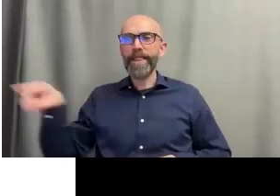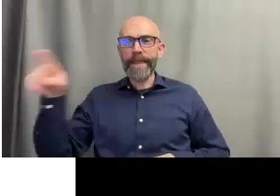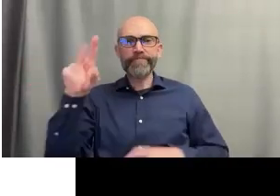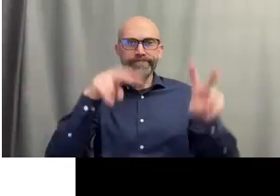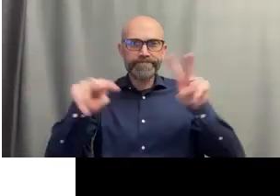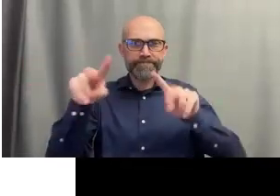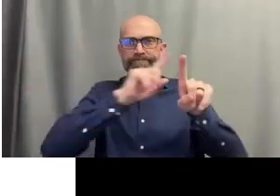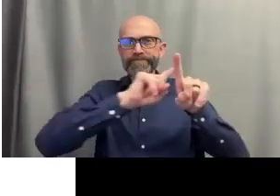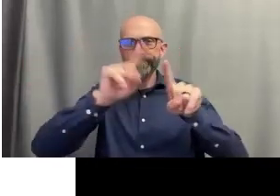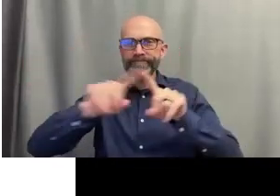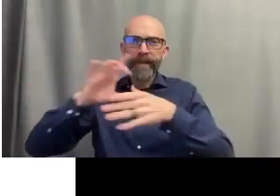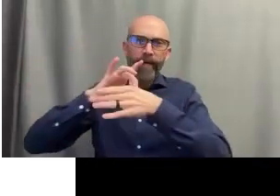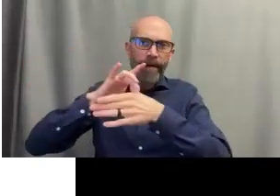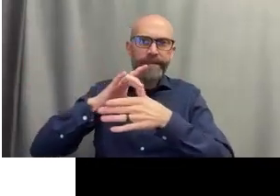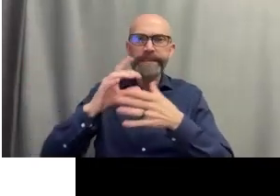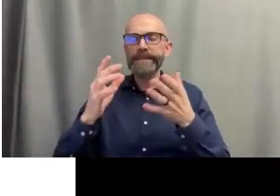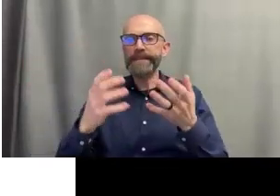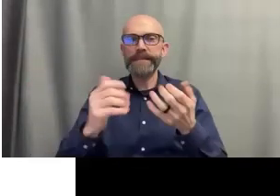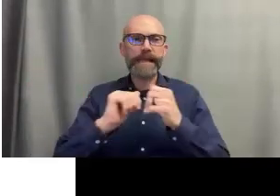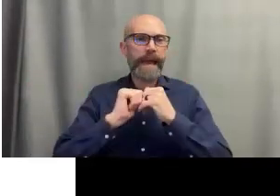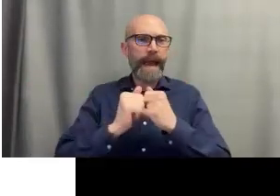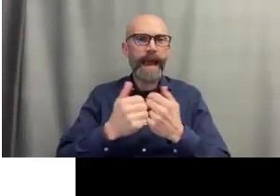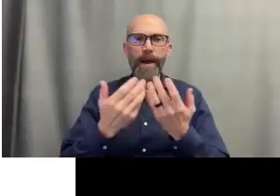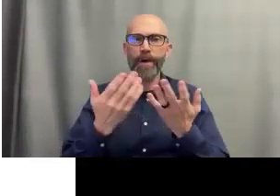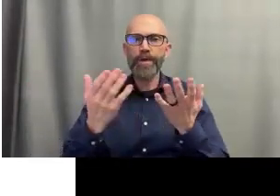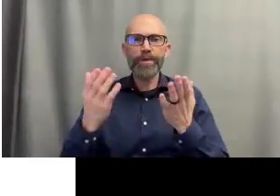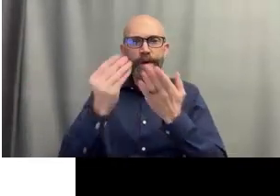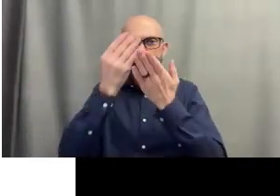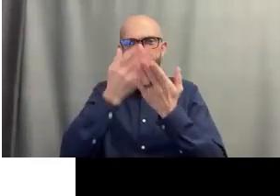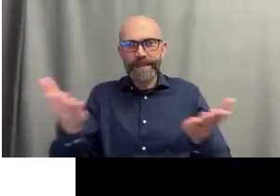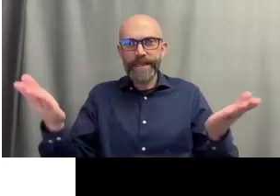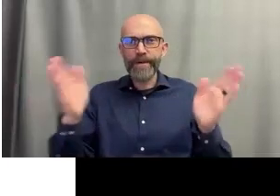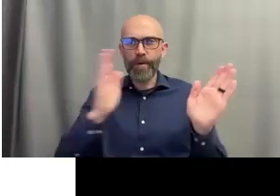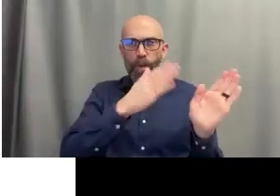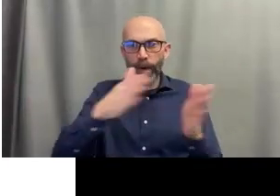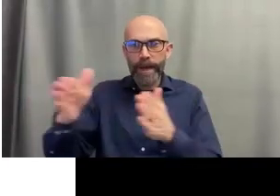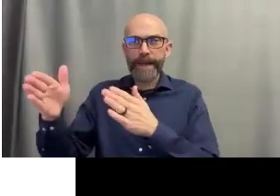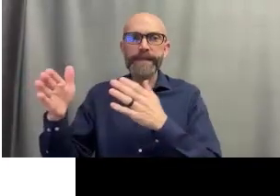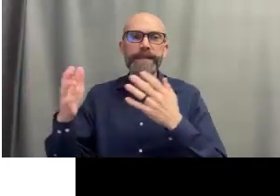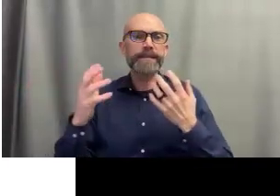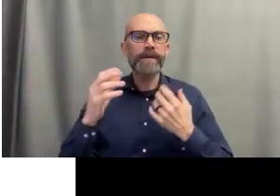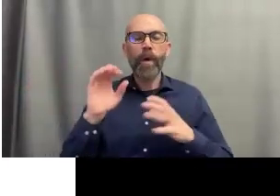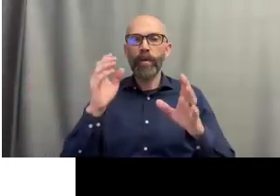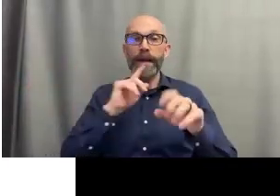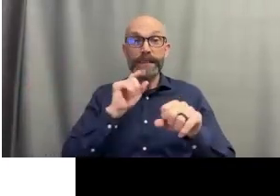different content, how the, material is organized. Oh, actually, they've they've updated it.